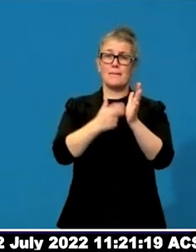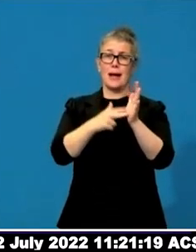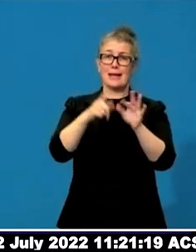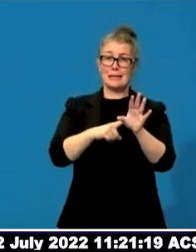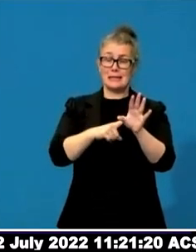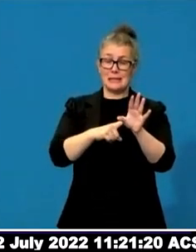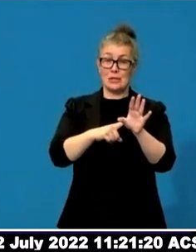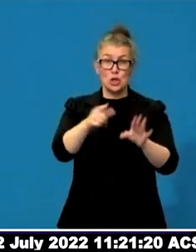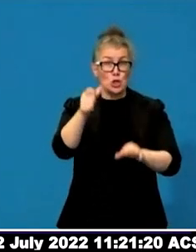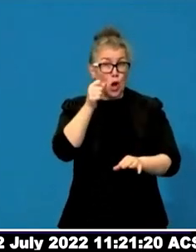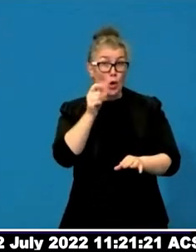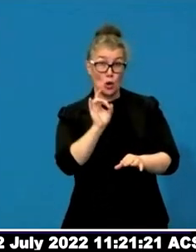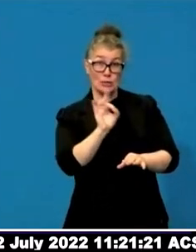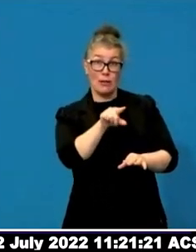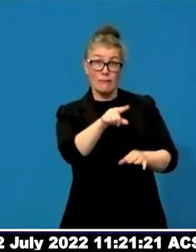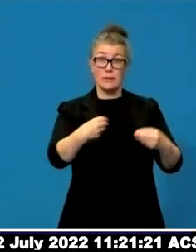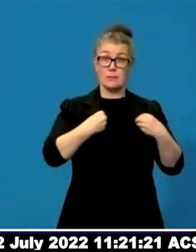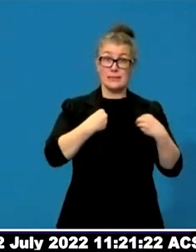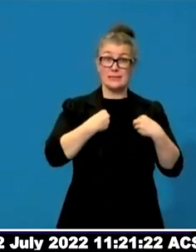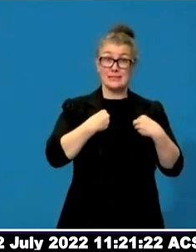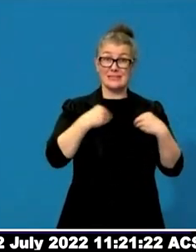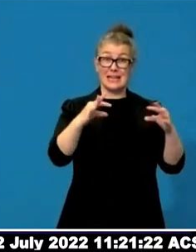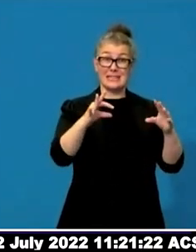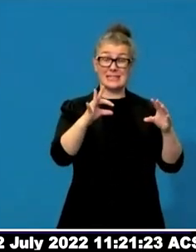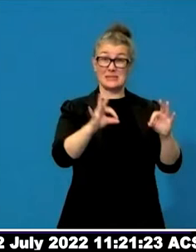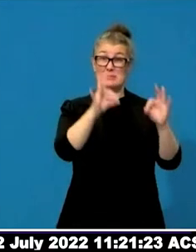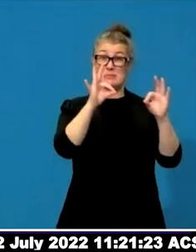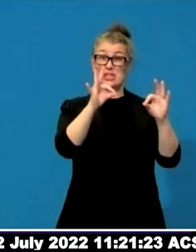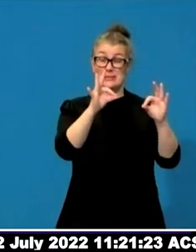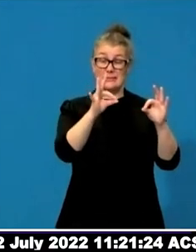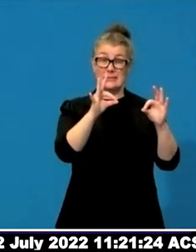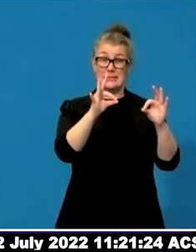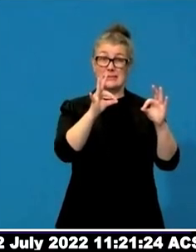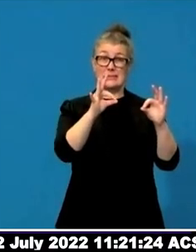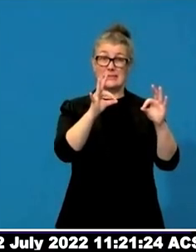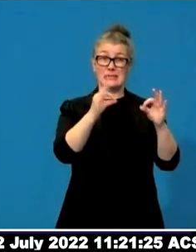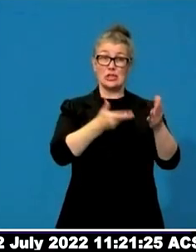as a specialist consultant. I take it from your answer that you're also referring